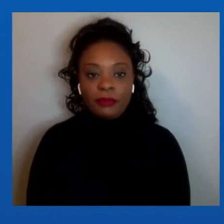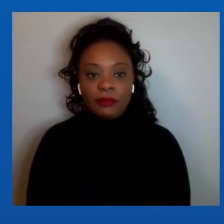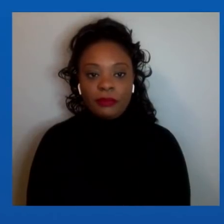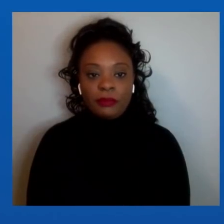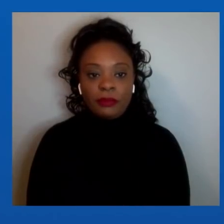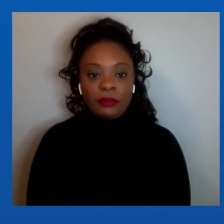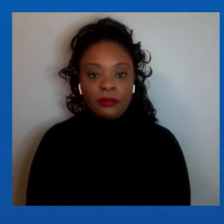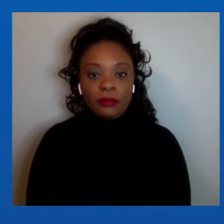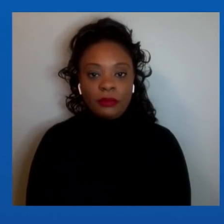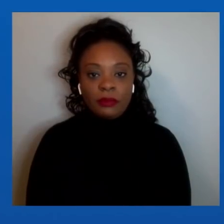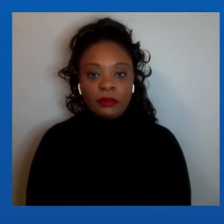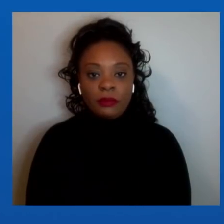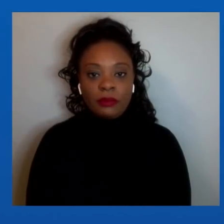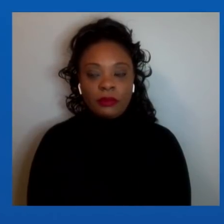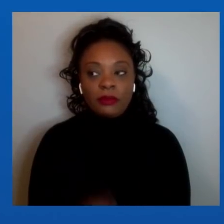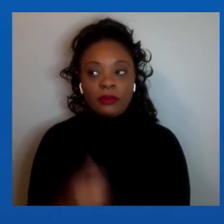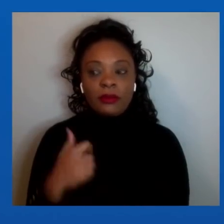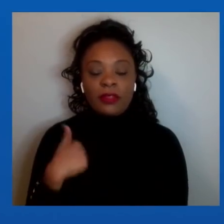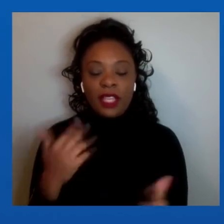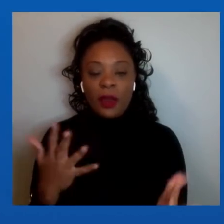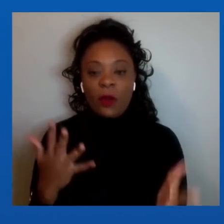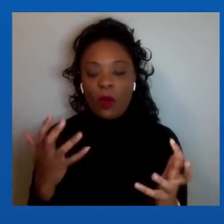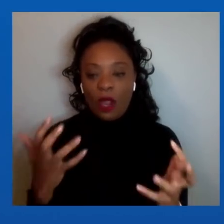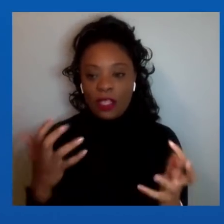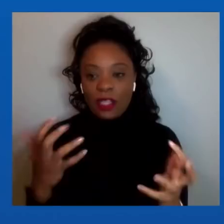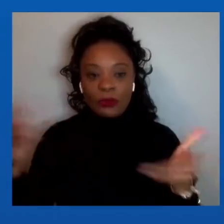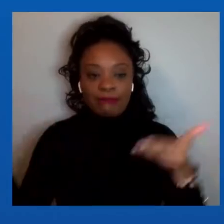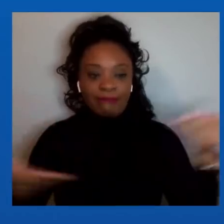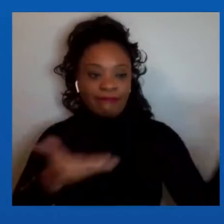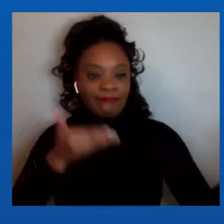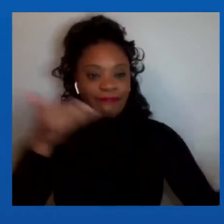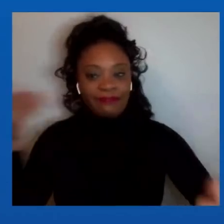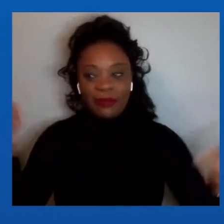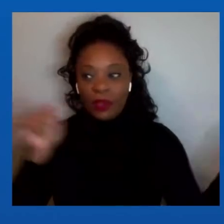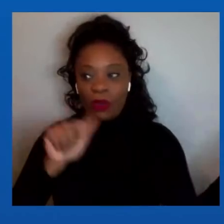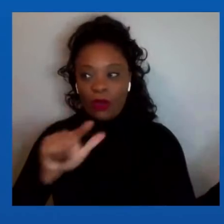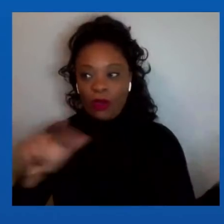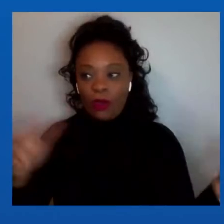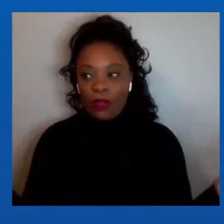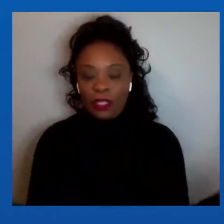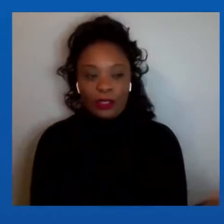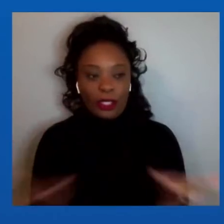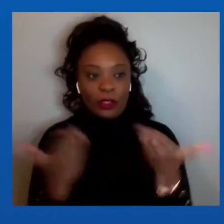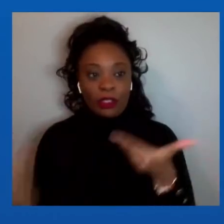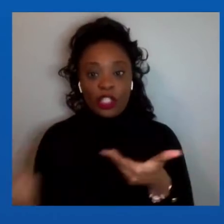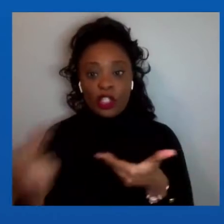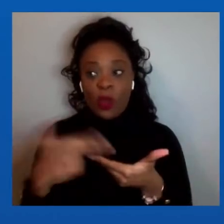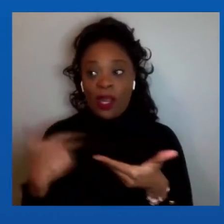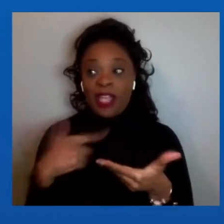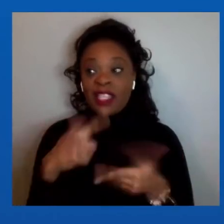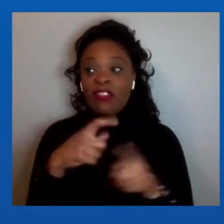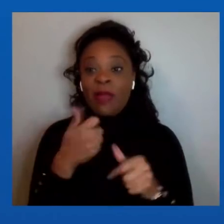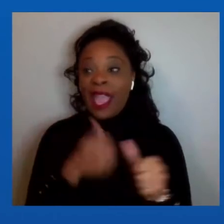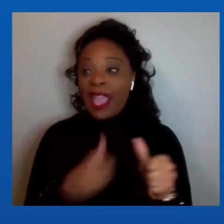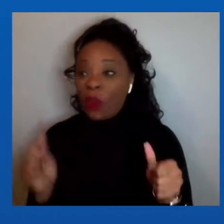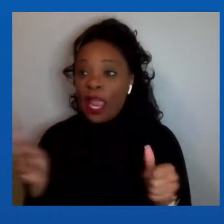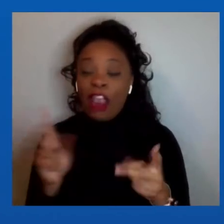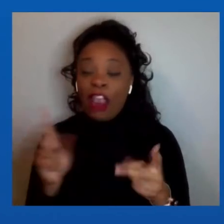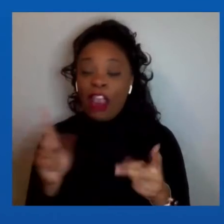Gene Sperling: I want to welcome everyone who is joining us anywhere and everywhere across the United States